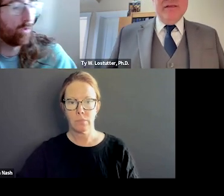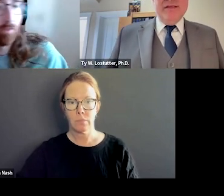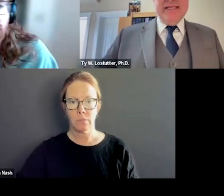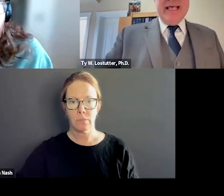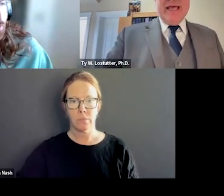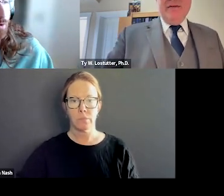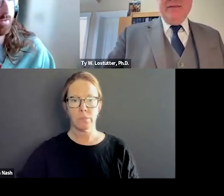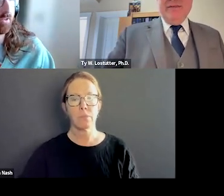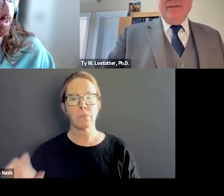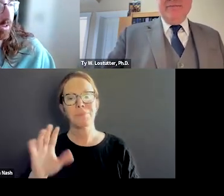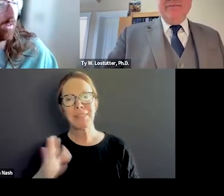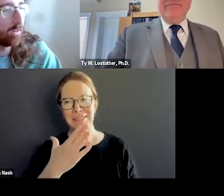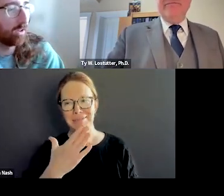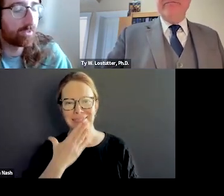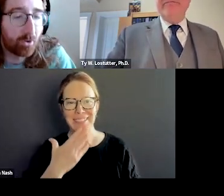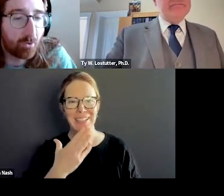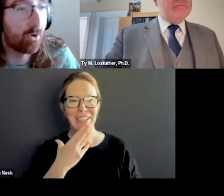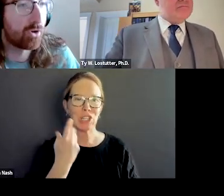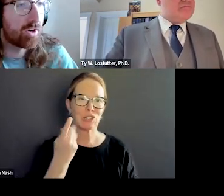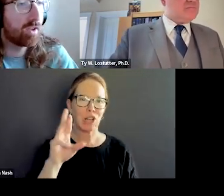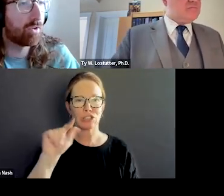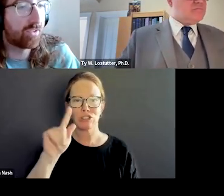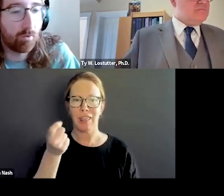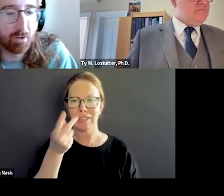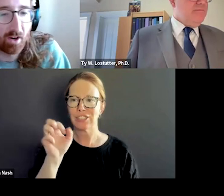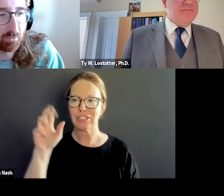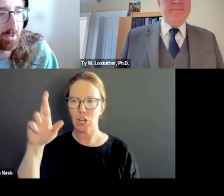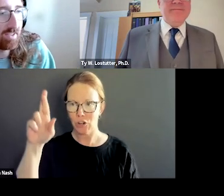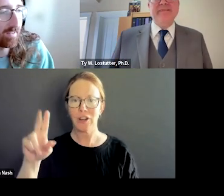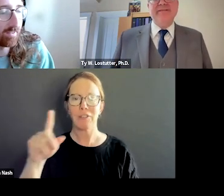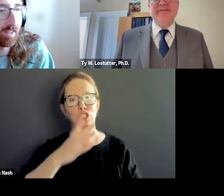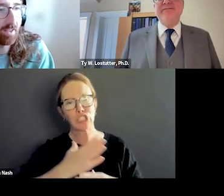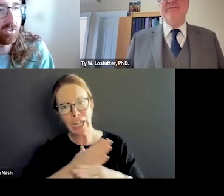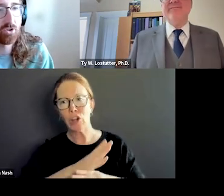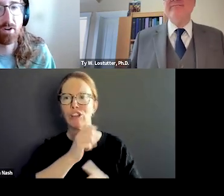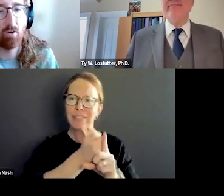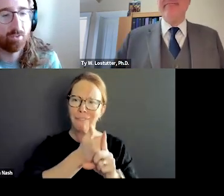Well, thank you, Doctor Los Sutter for sharing of yourself and your expertise as as they share.